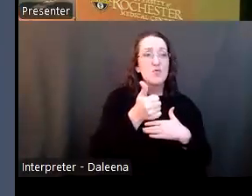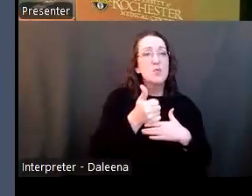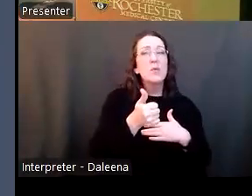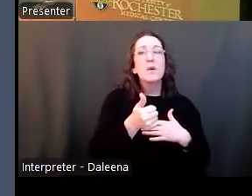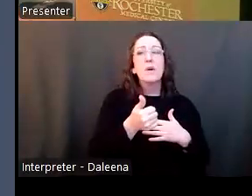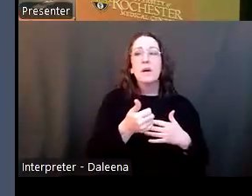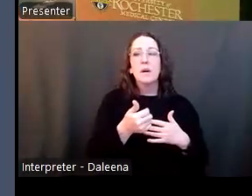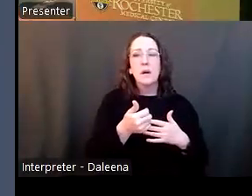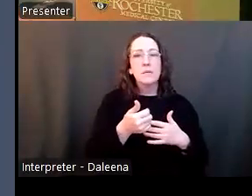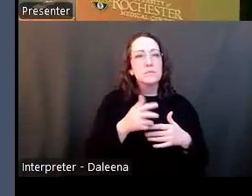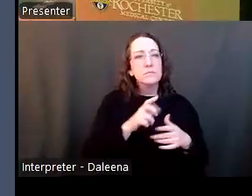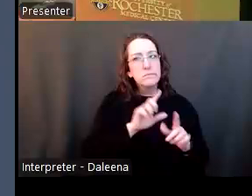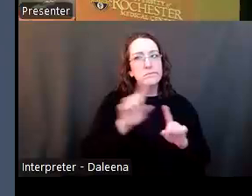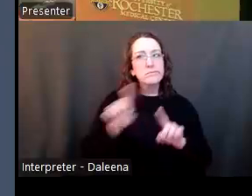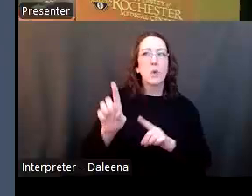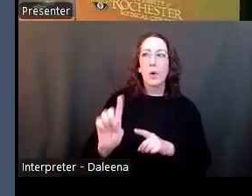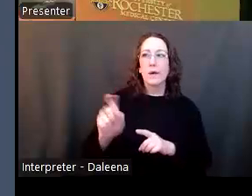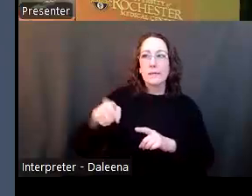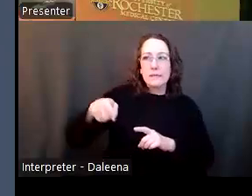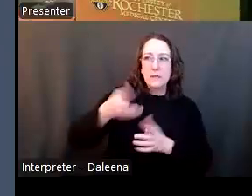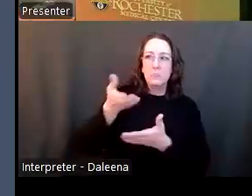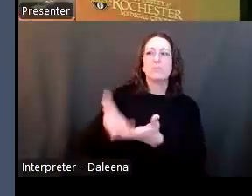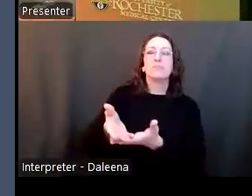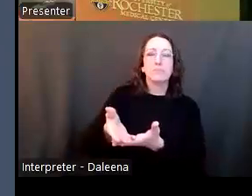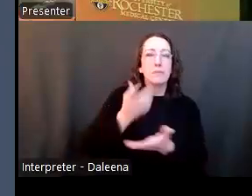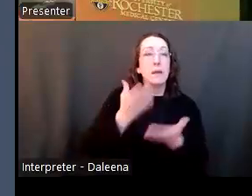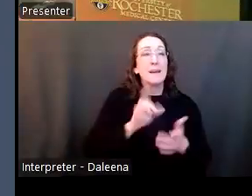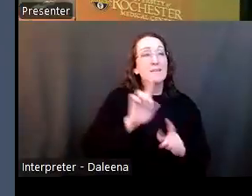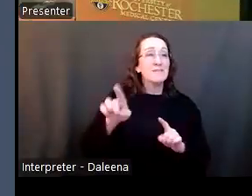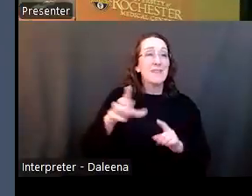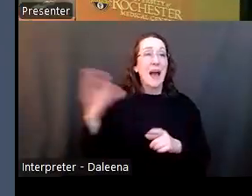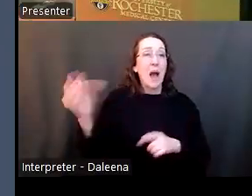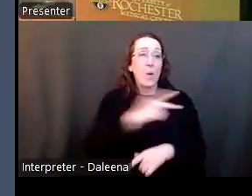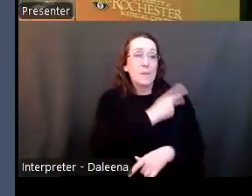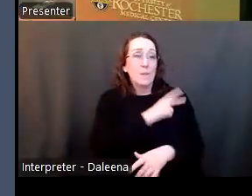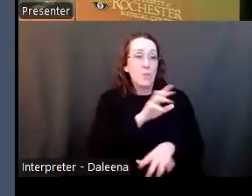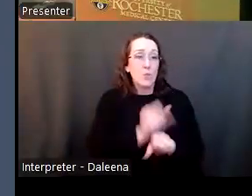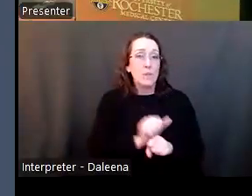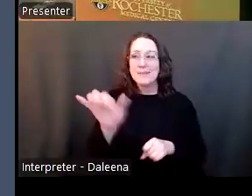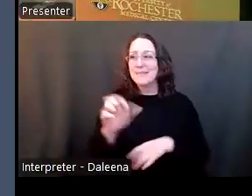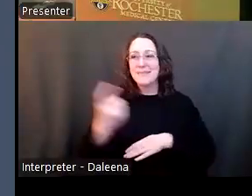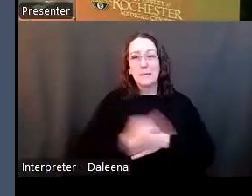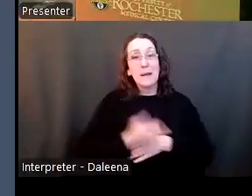them to wherever they may need to go they may need to go to an outpatient appointment that same day